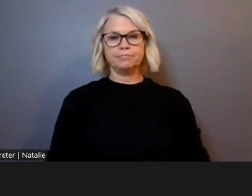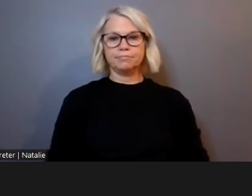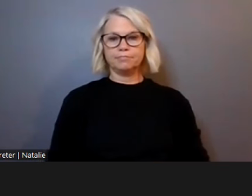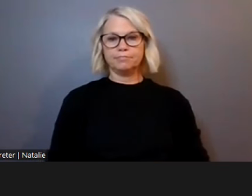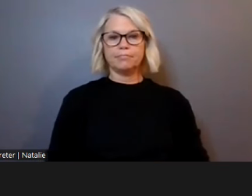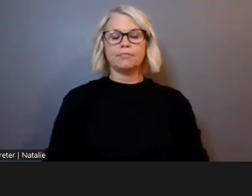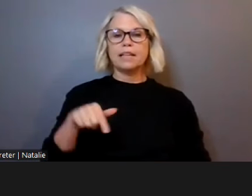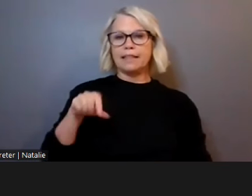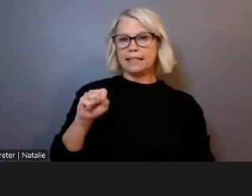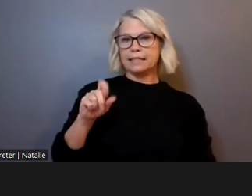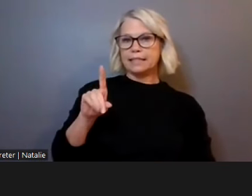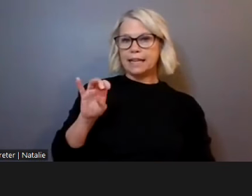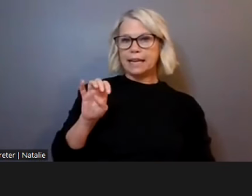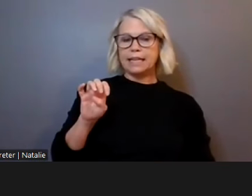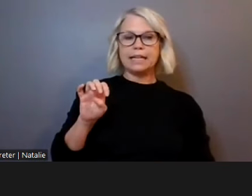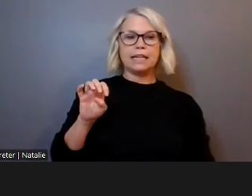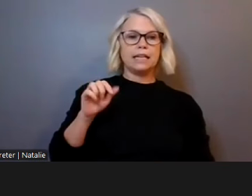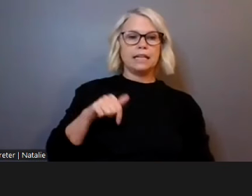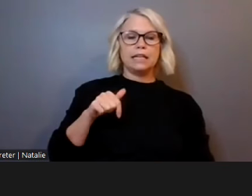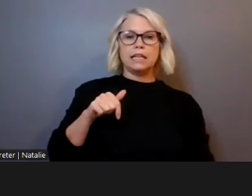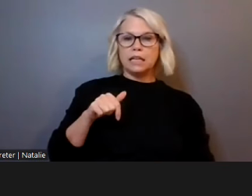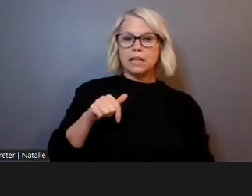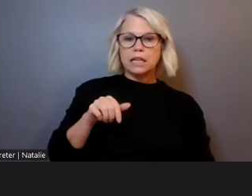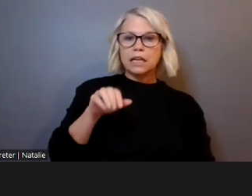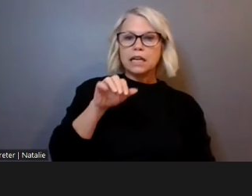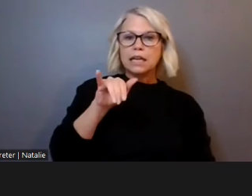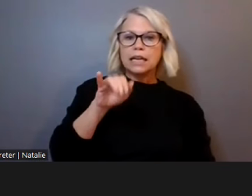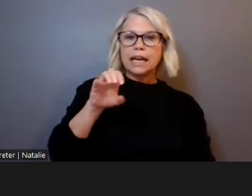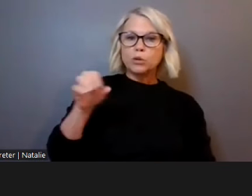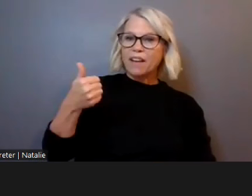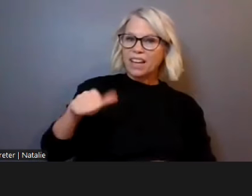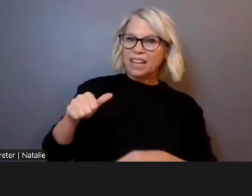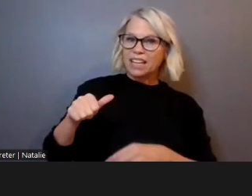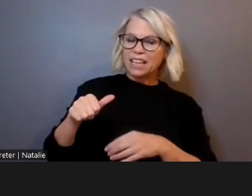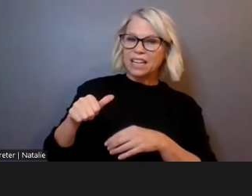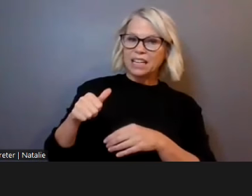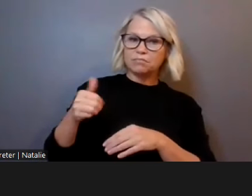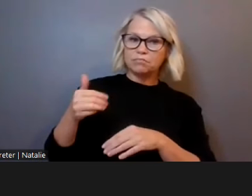This is Sadie. Do you have any updates from T1 one you might want to share?